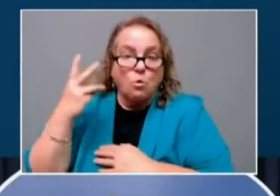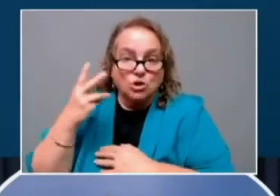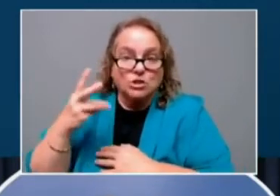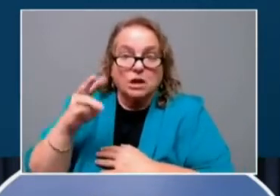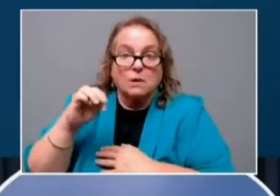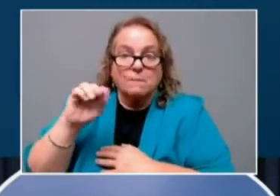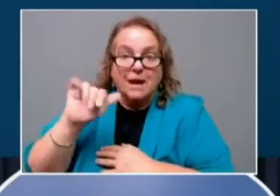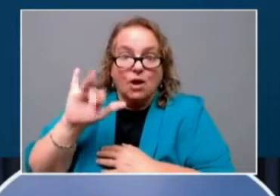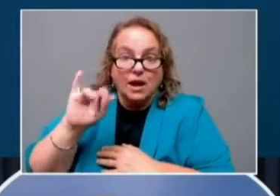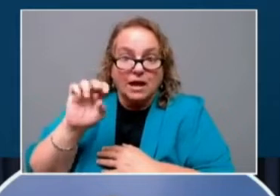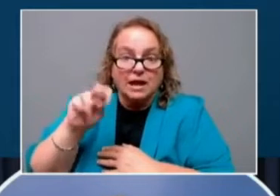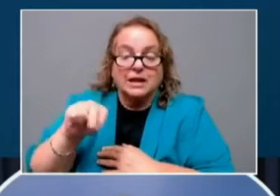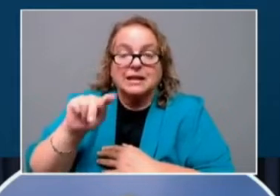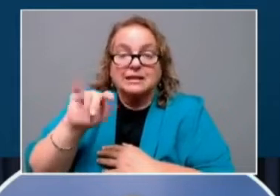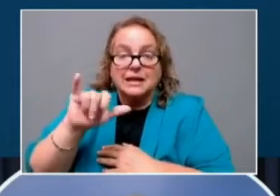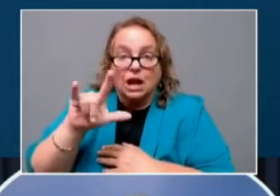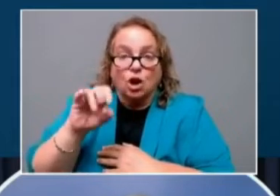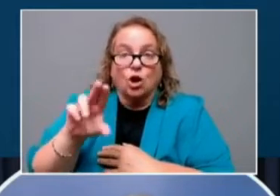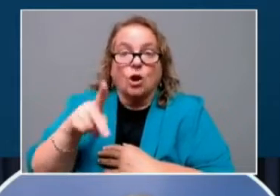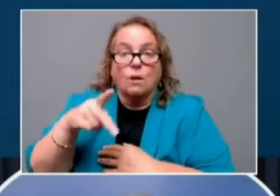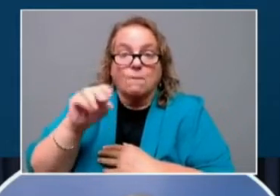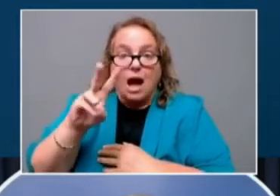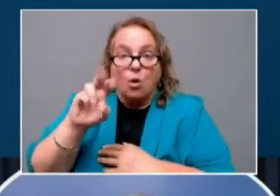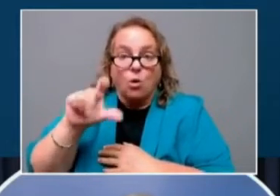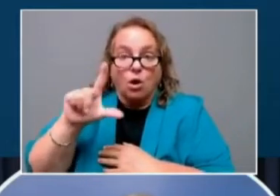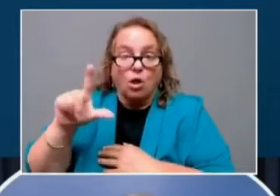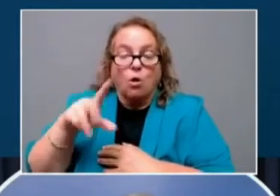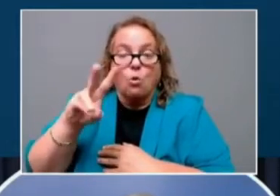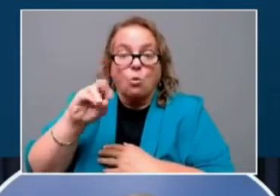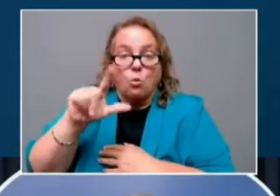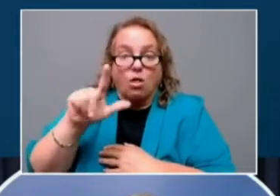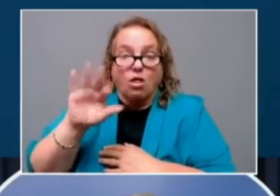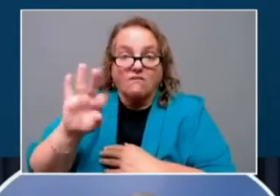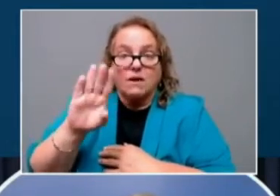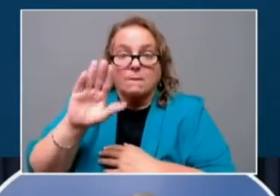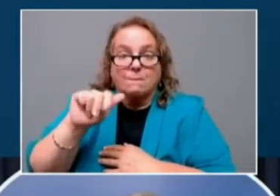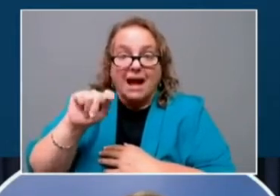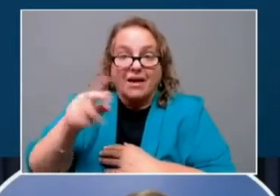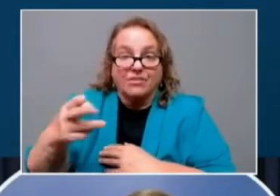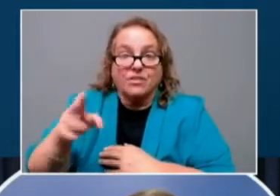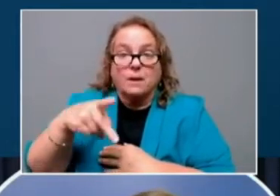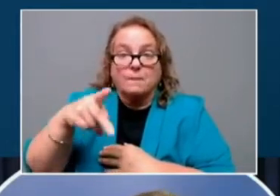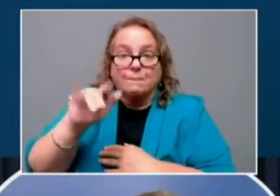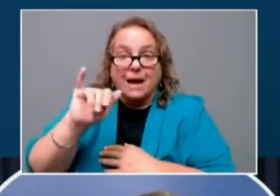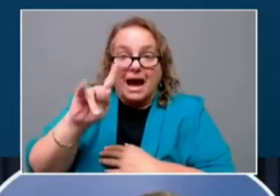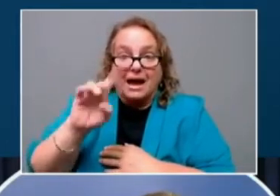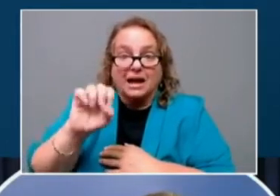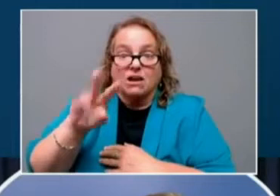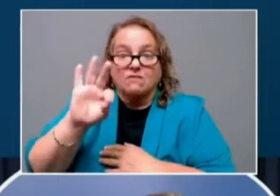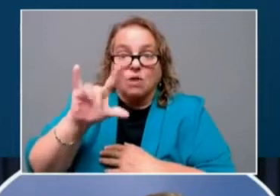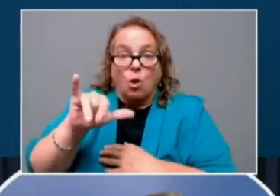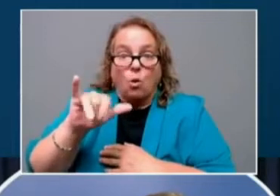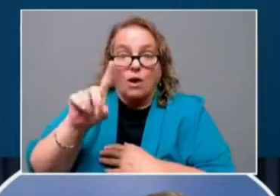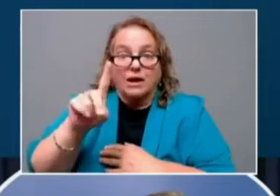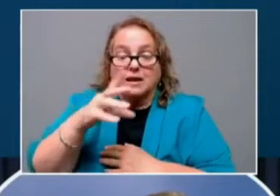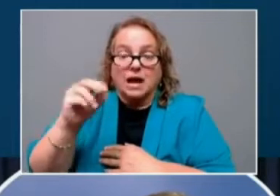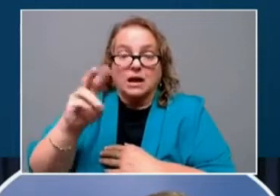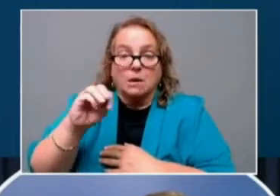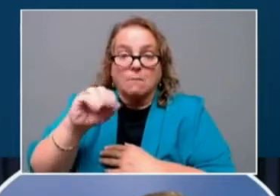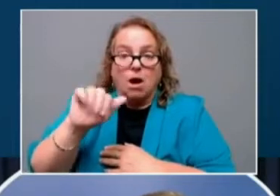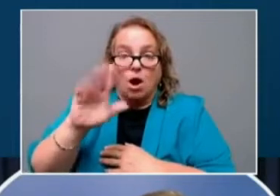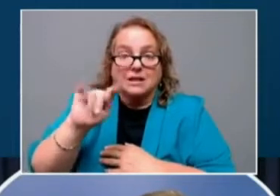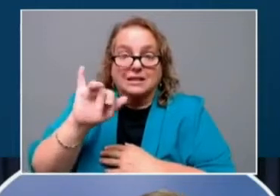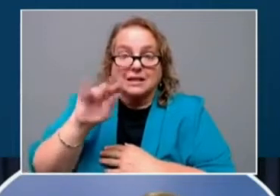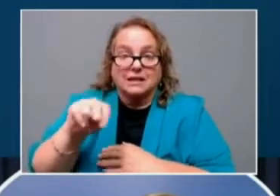taylor pal, wolf bath, Pike Floyd and Martin all about 50%. But that blue